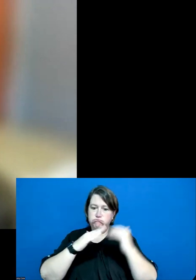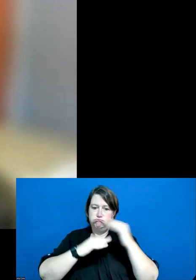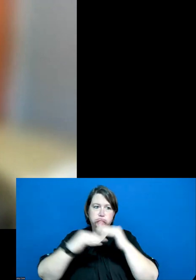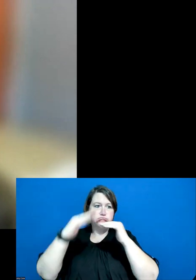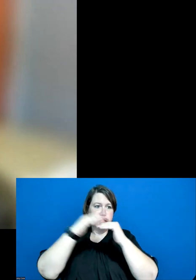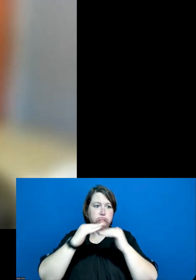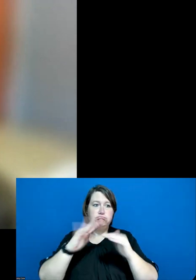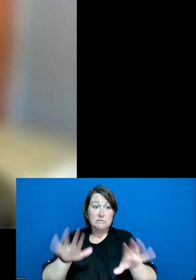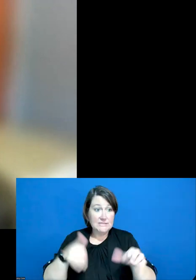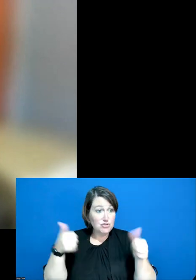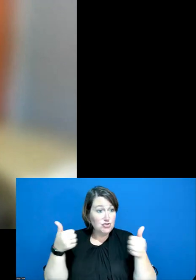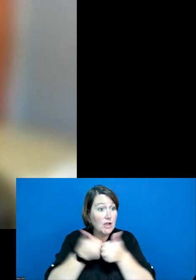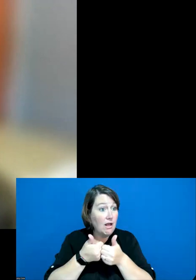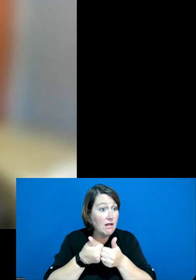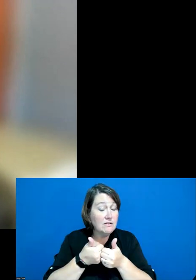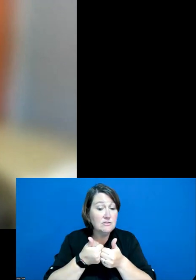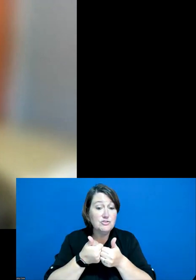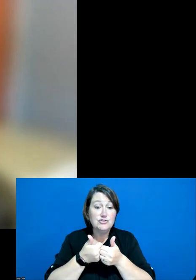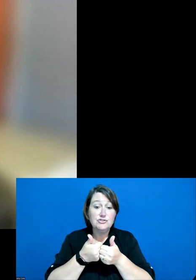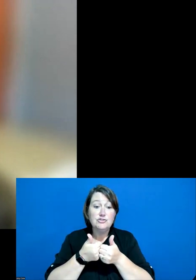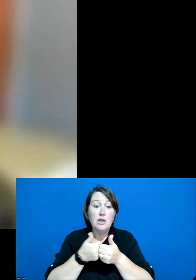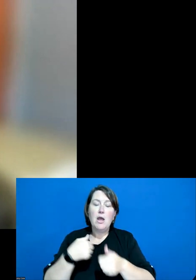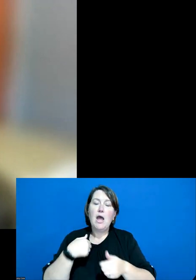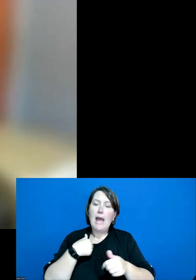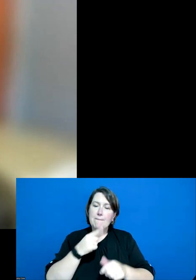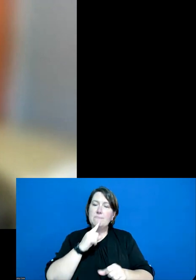you know, just break down those barriers.